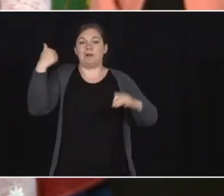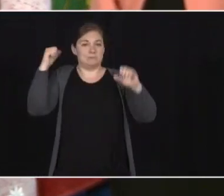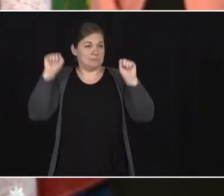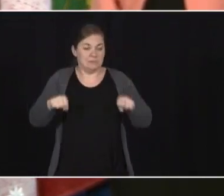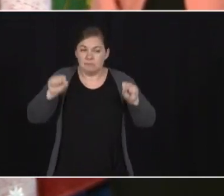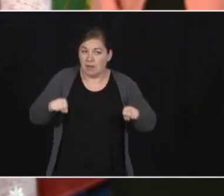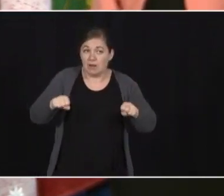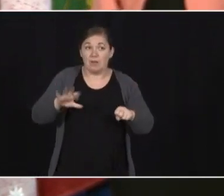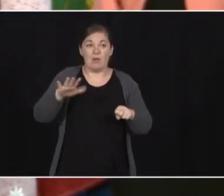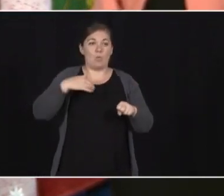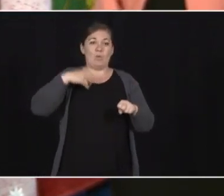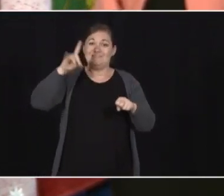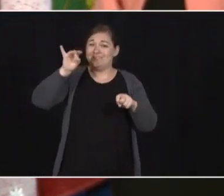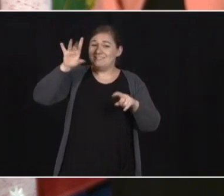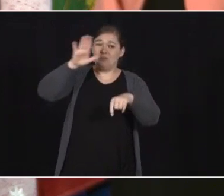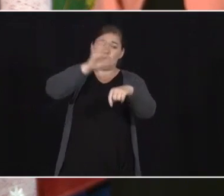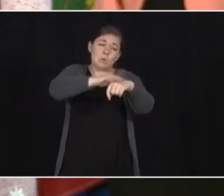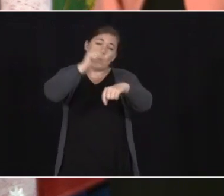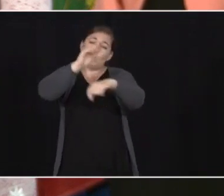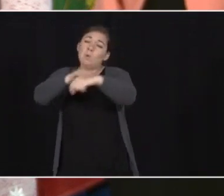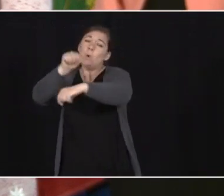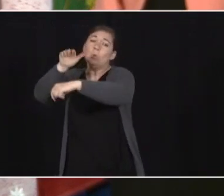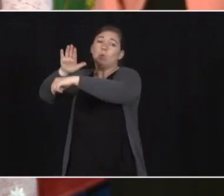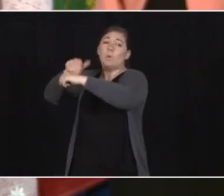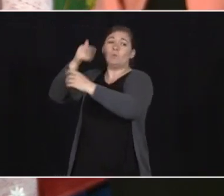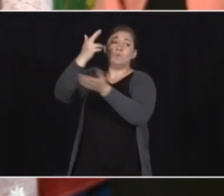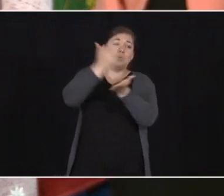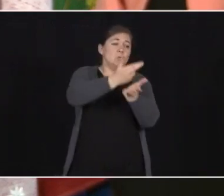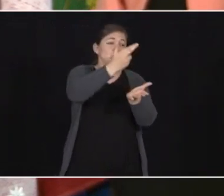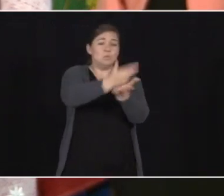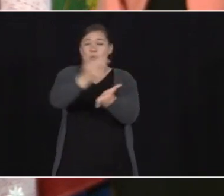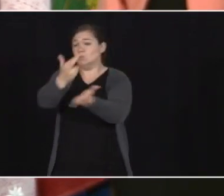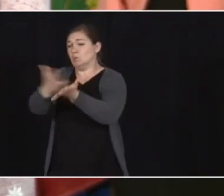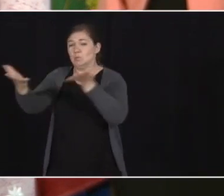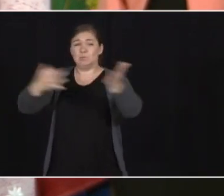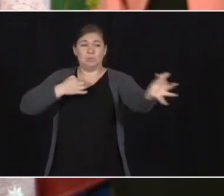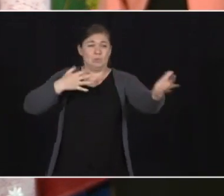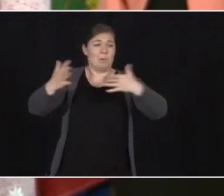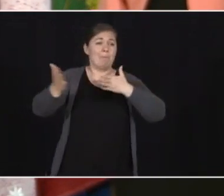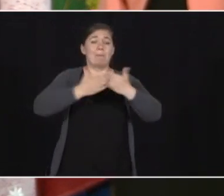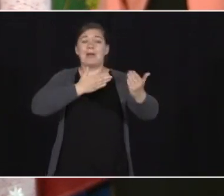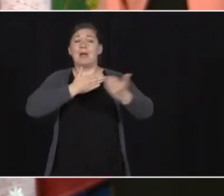As much as we pulled in every single resource that no matter what government